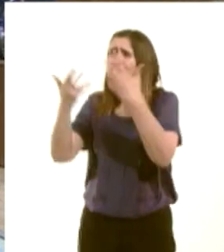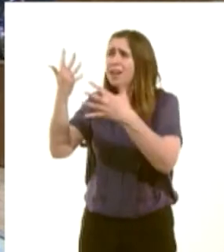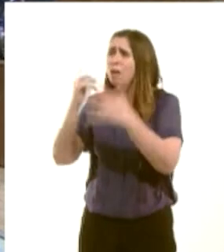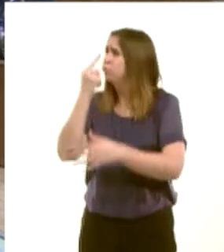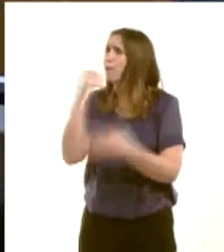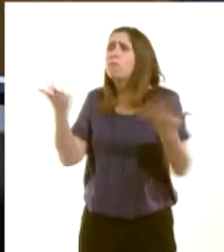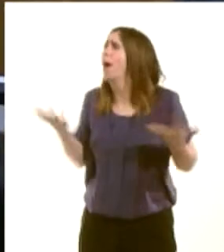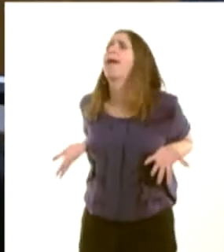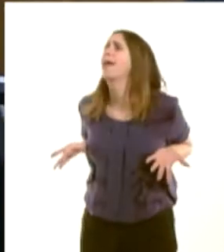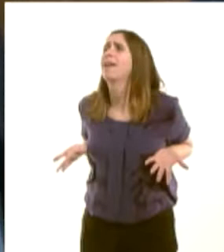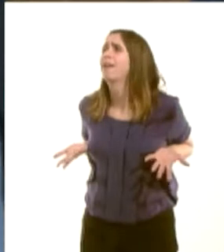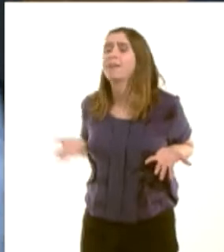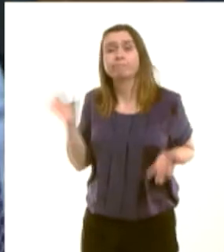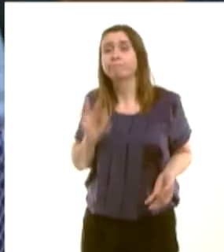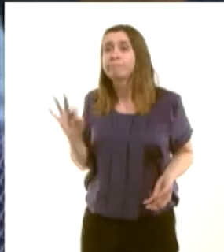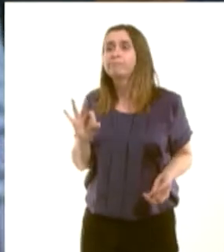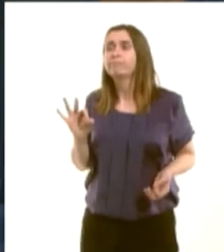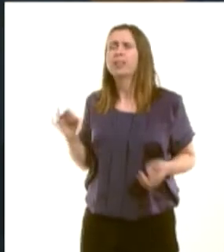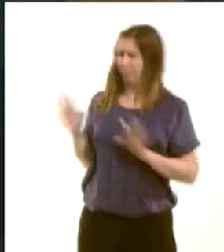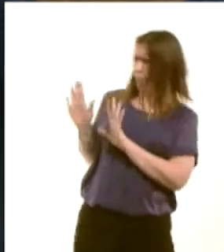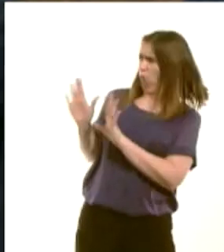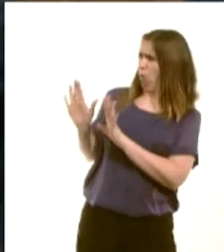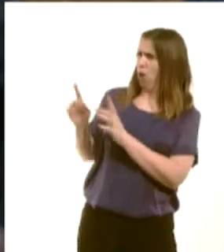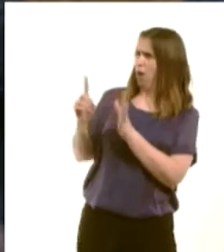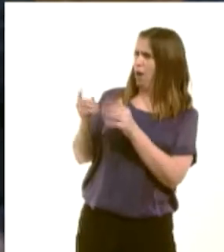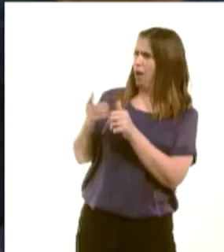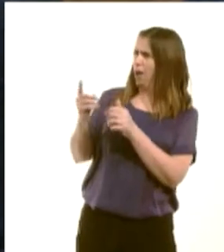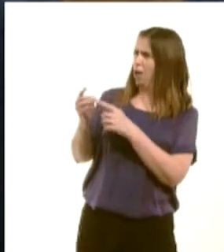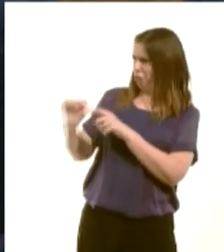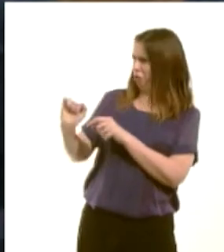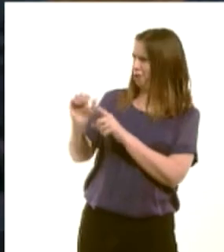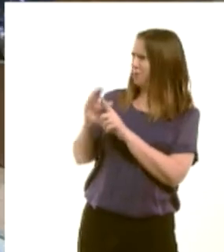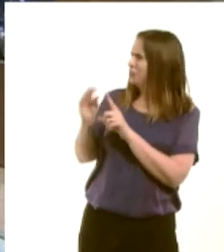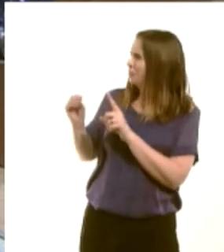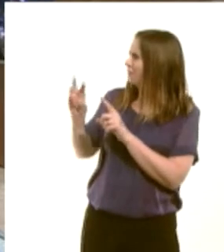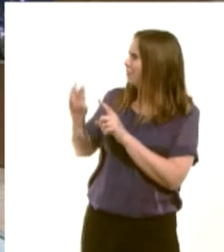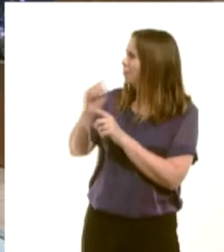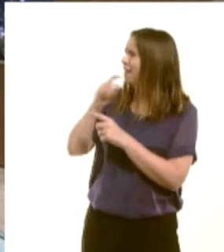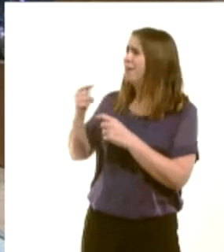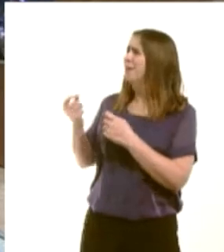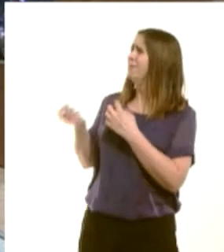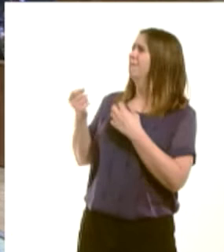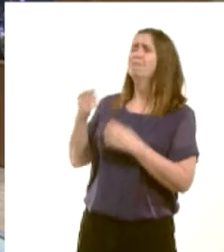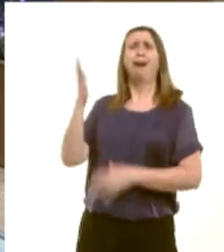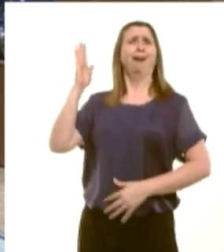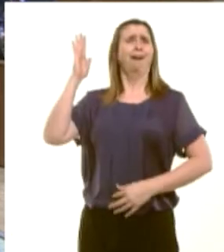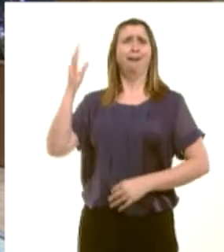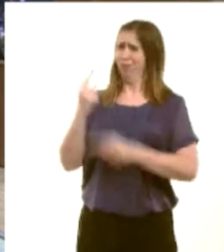I donít want a soprano-like intervention from the leader of the opposition. Carwyn Jones: The reality of the situation is this: if you look at health and social